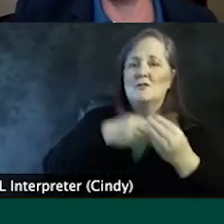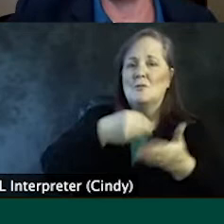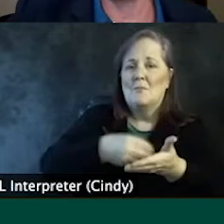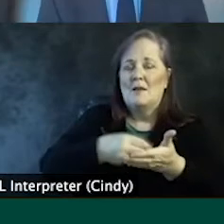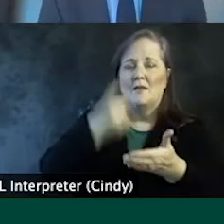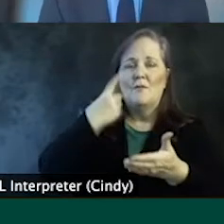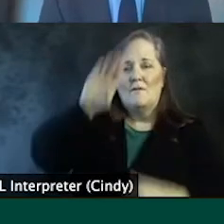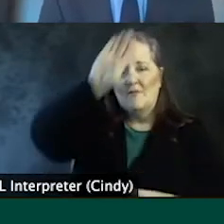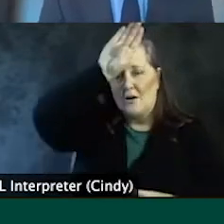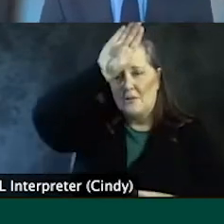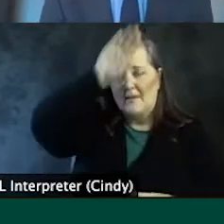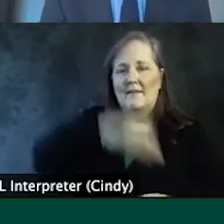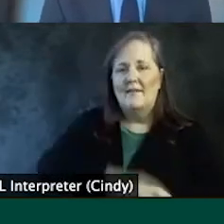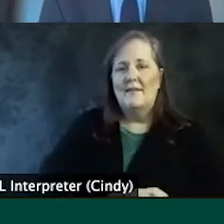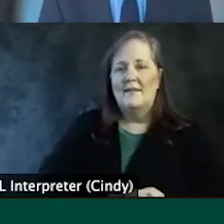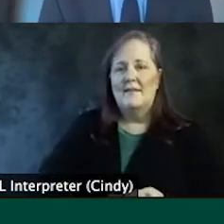Yeah, so there's a potential --